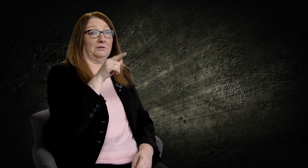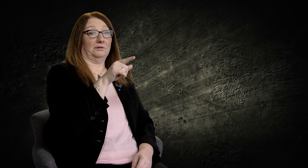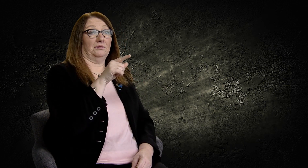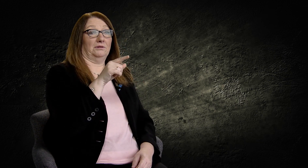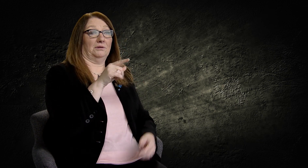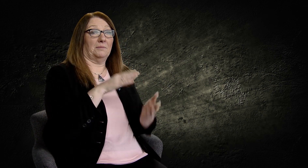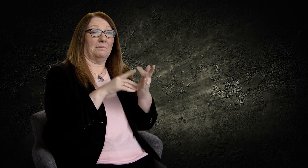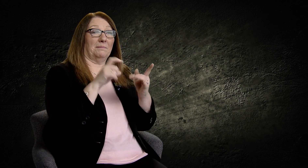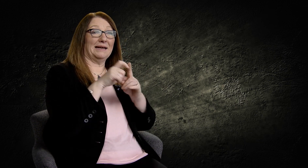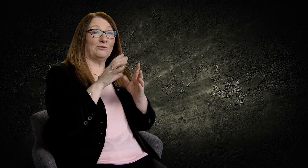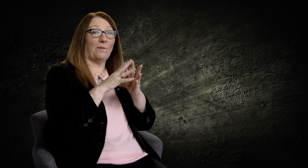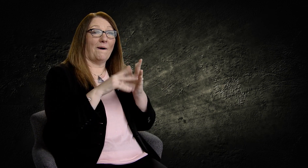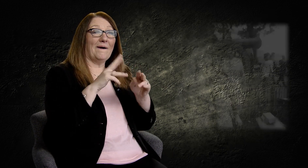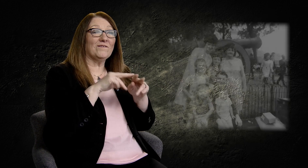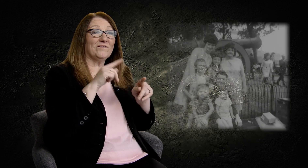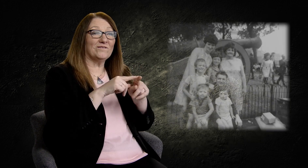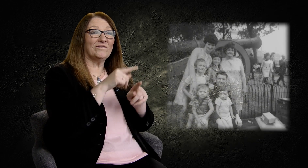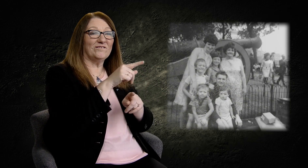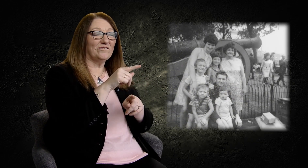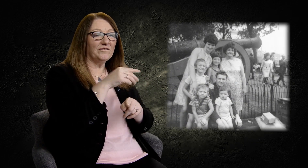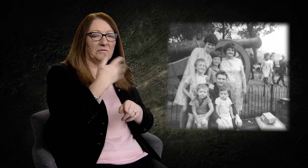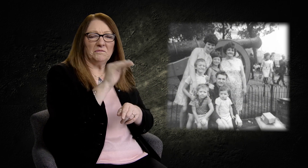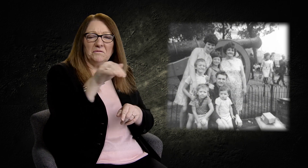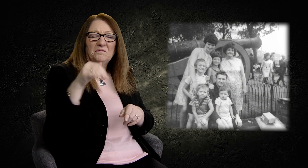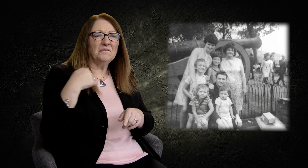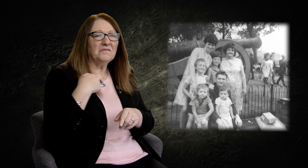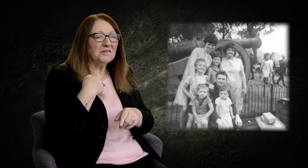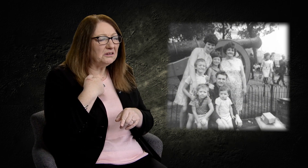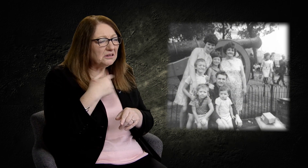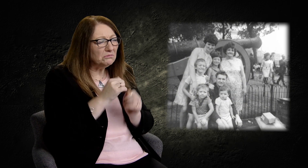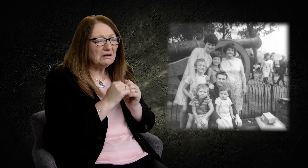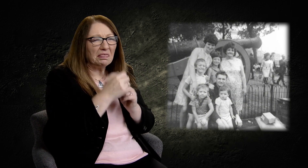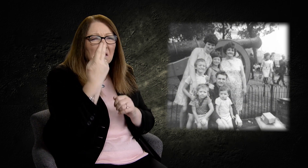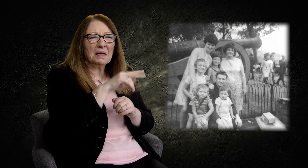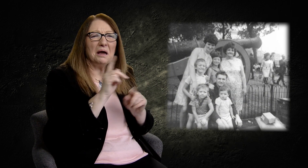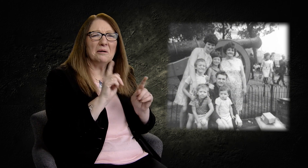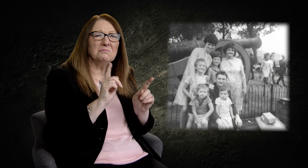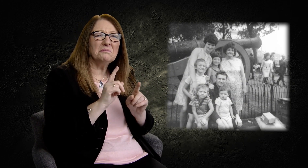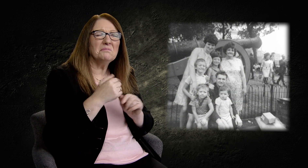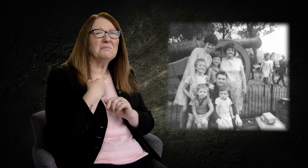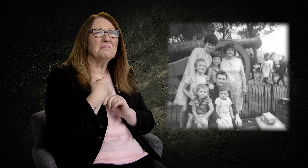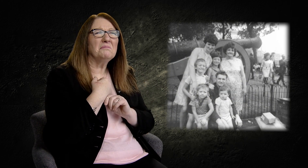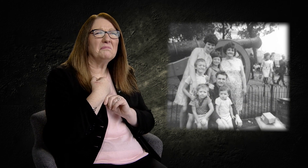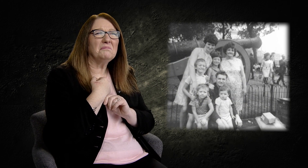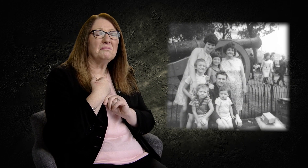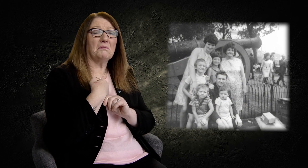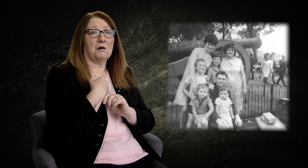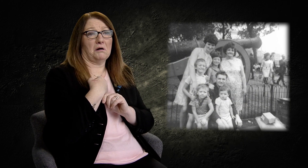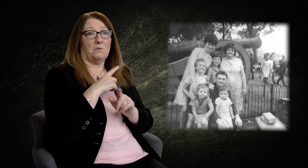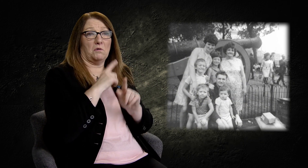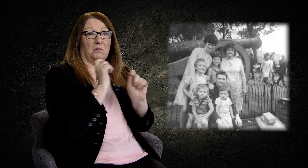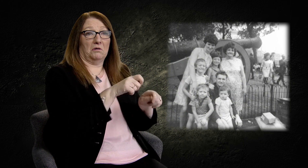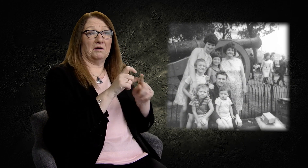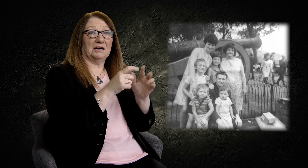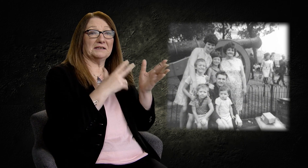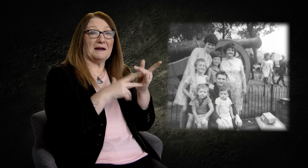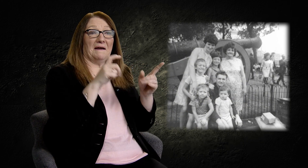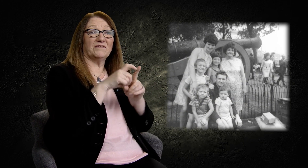The midwife asked us all, "What's the baby's name?" And I said, "David."